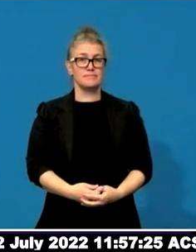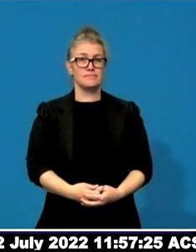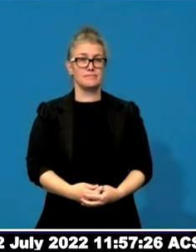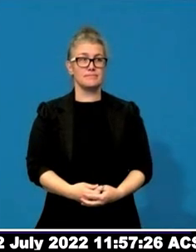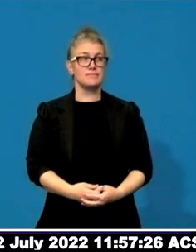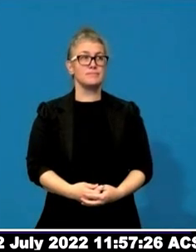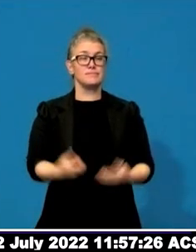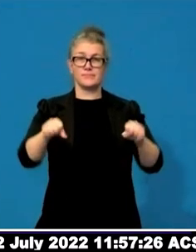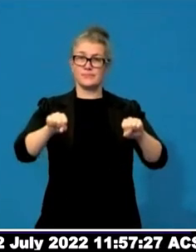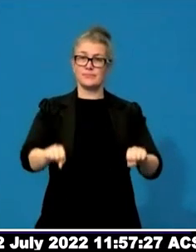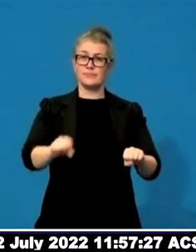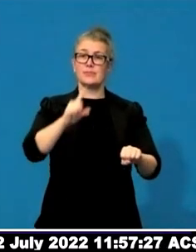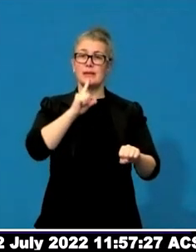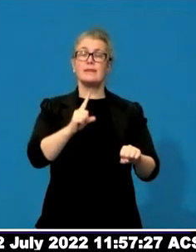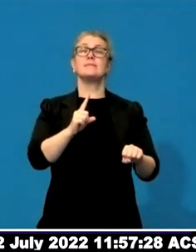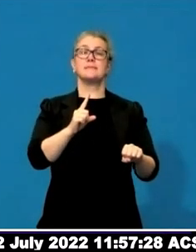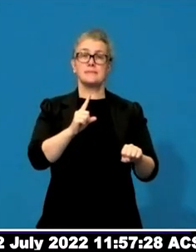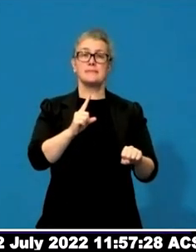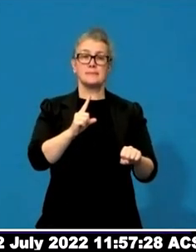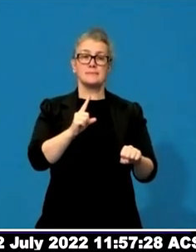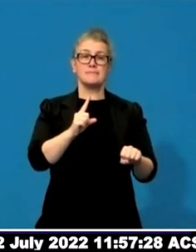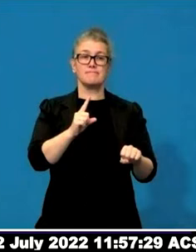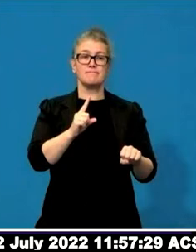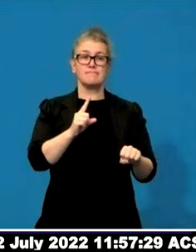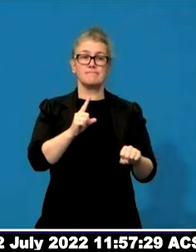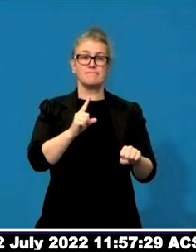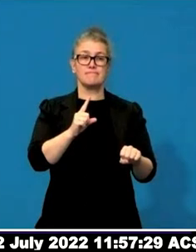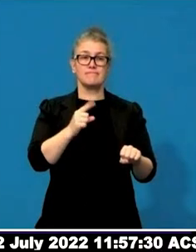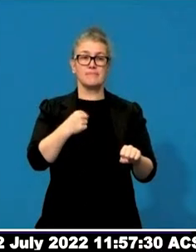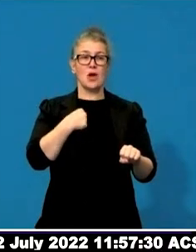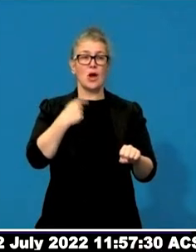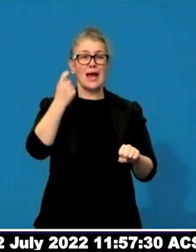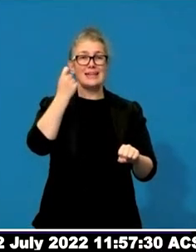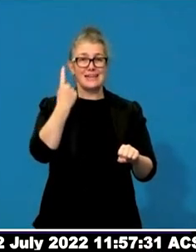that we are under because of the witnesses that are yet to appear.